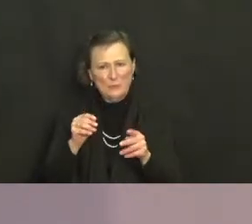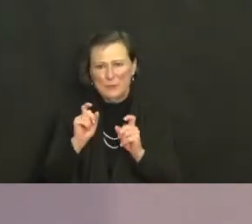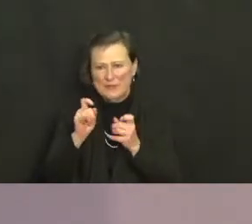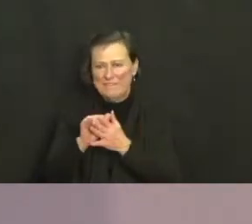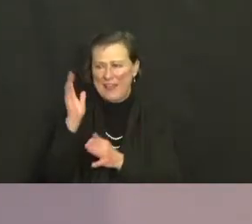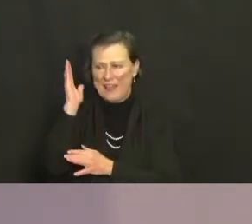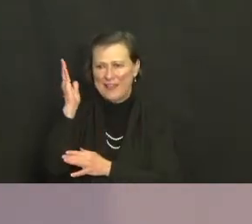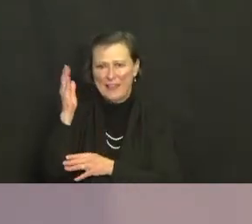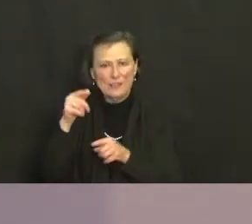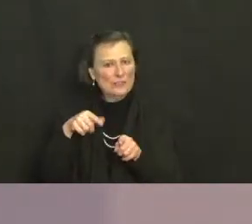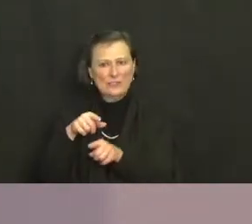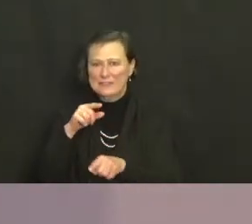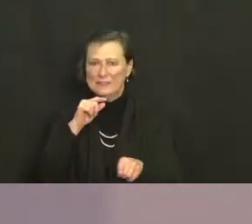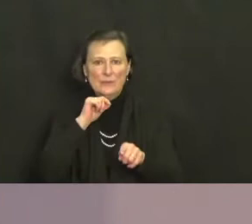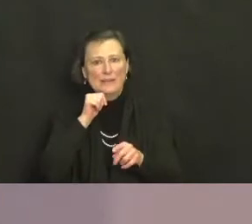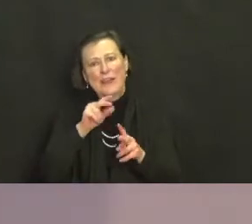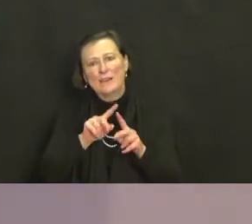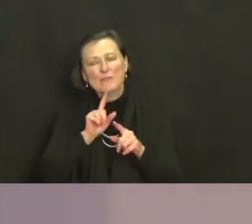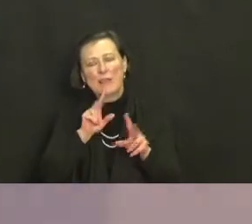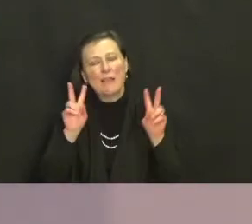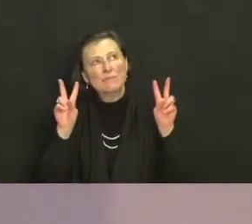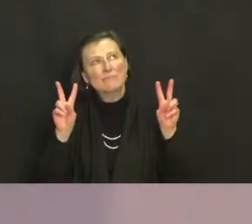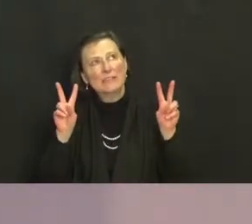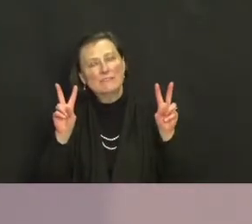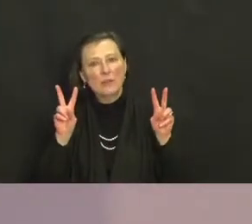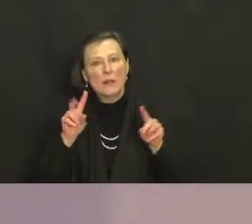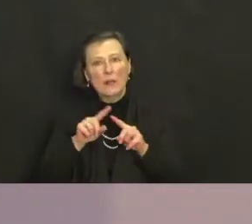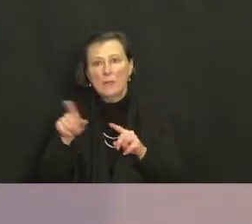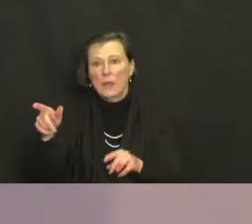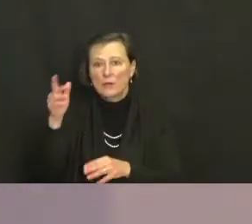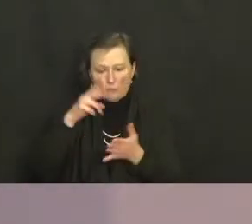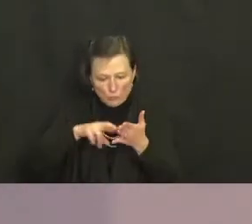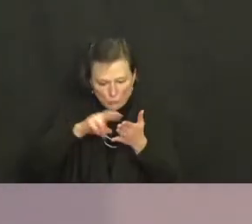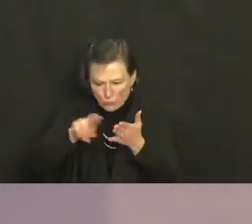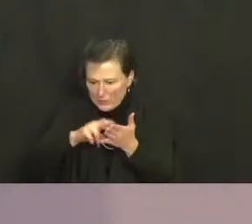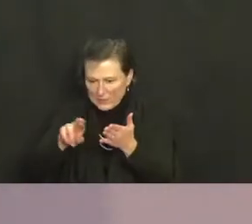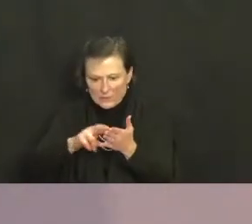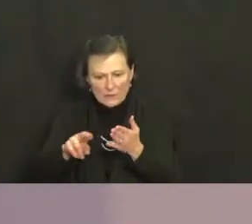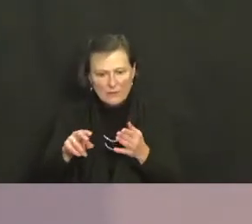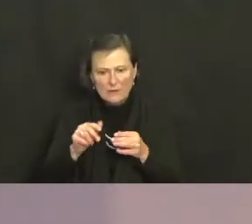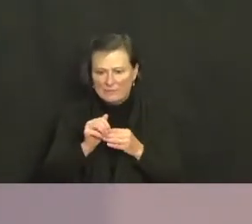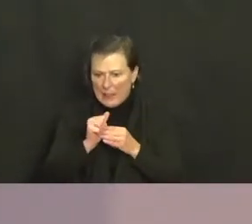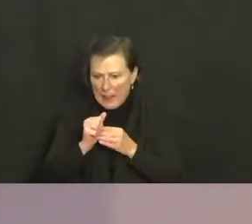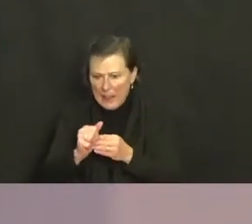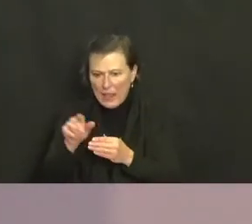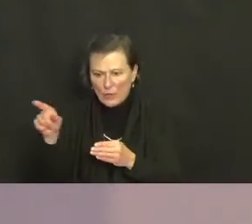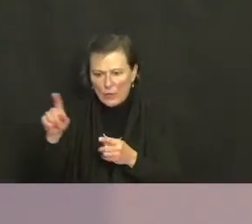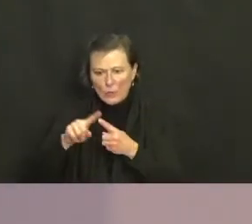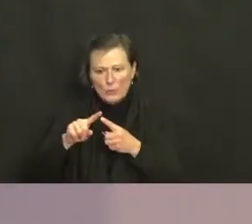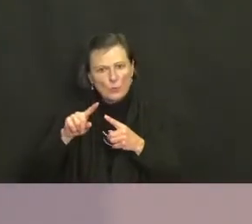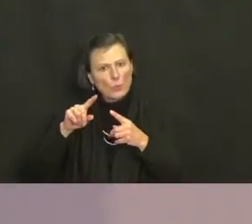But, her research kept indisputably leading her to a conclusion she didn't want to go to.